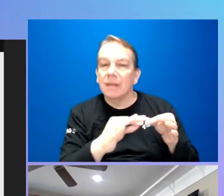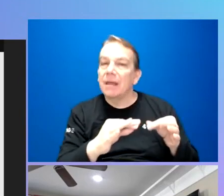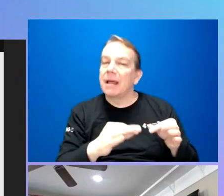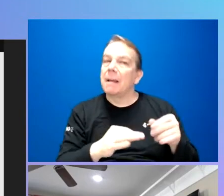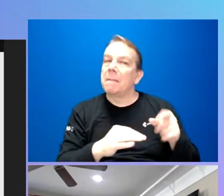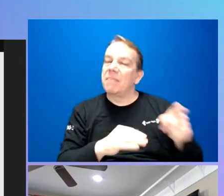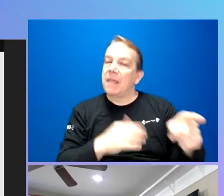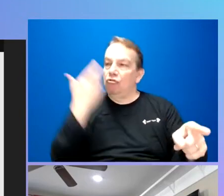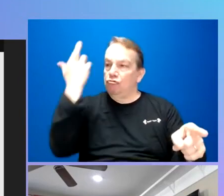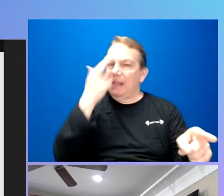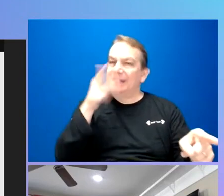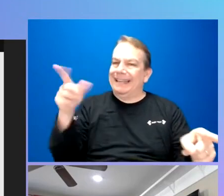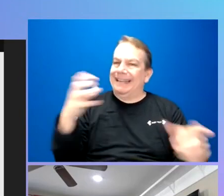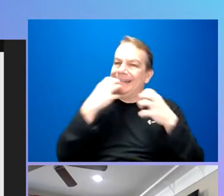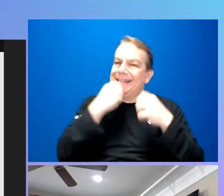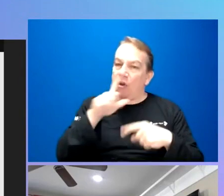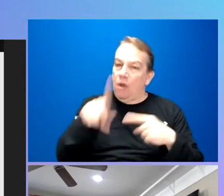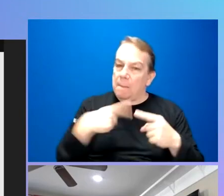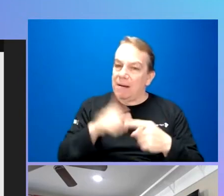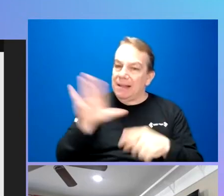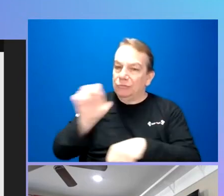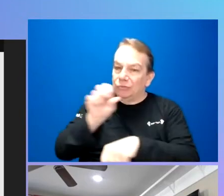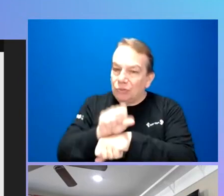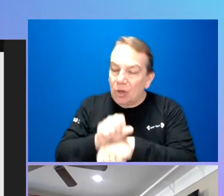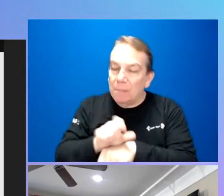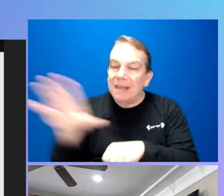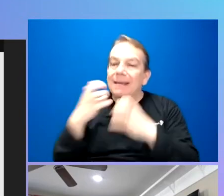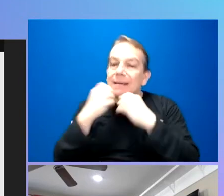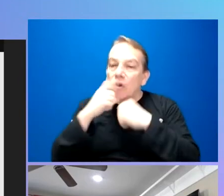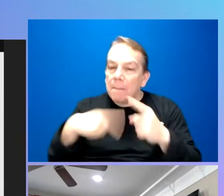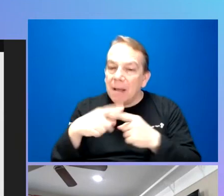know them. It would take time to check on them and yes, sometimes